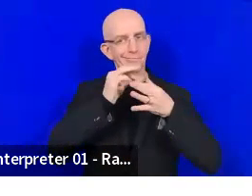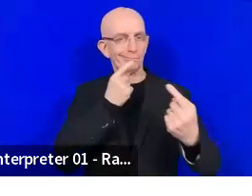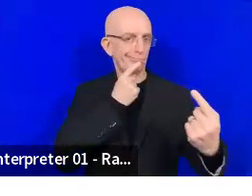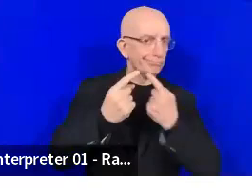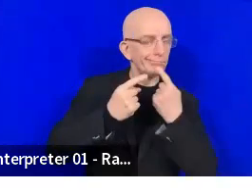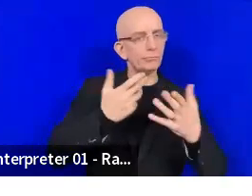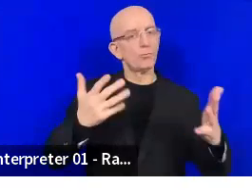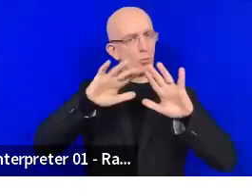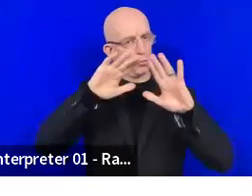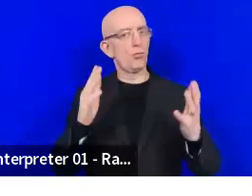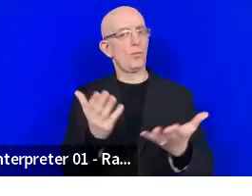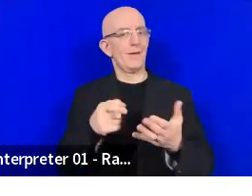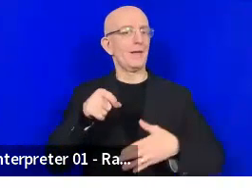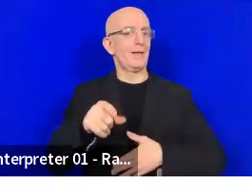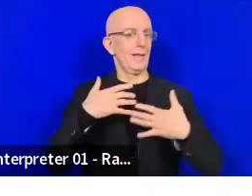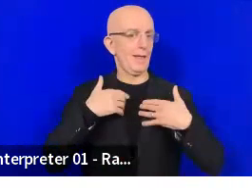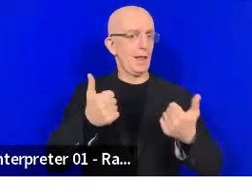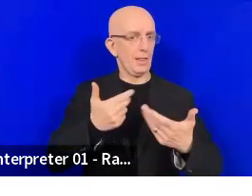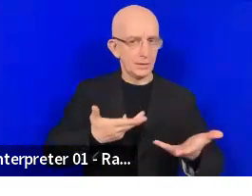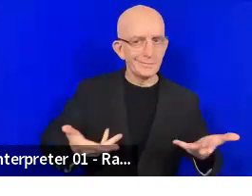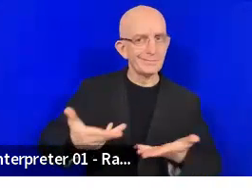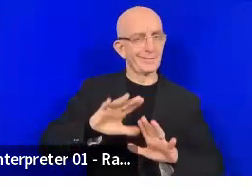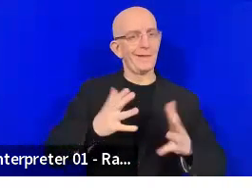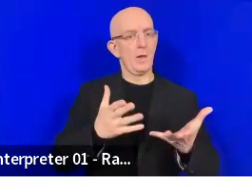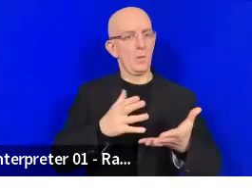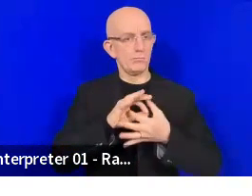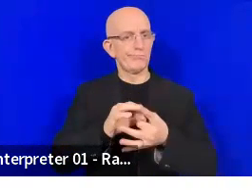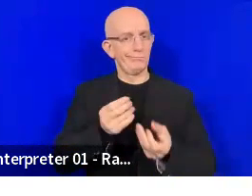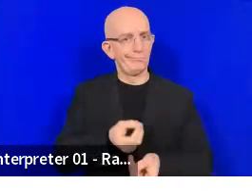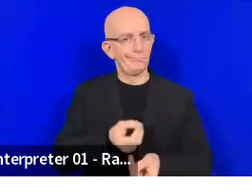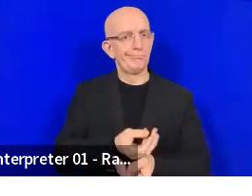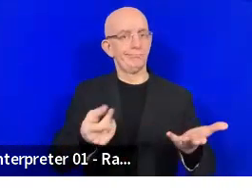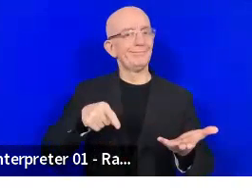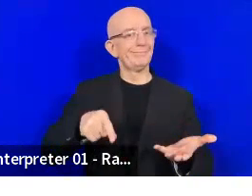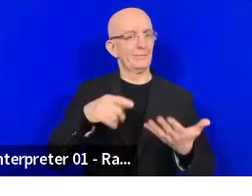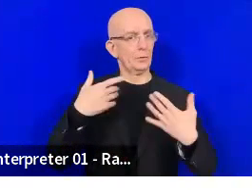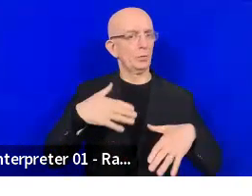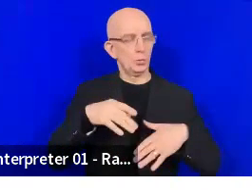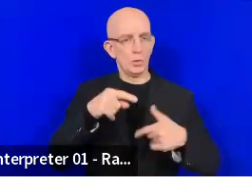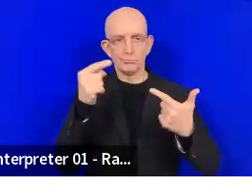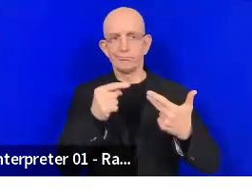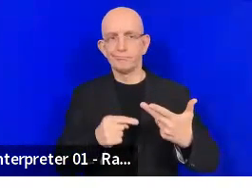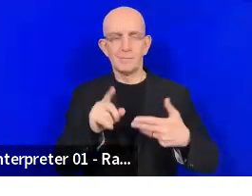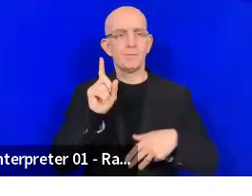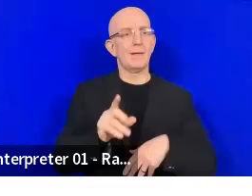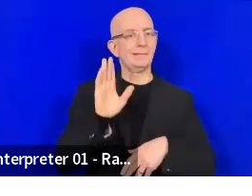It allowed us to coordinate our overarching asks and demands, even as each of our organizations